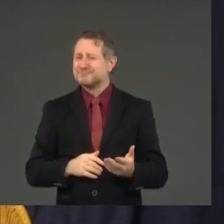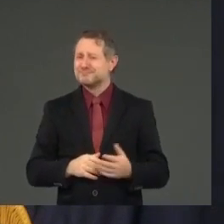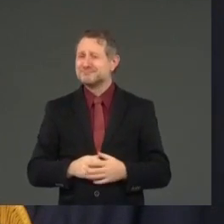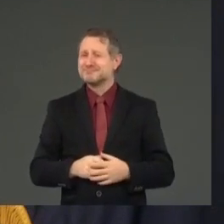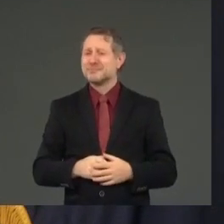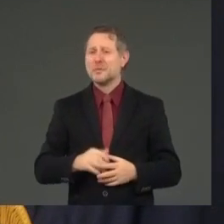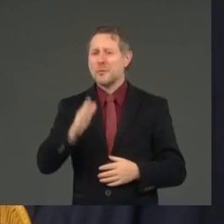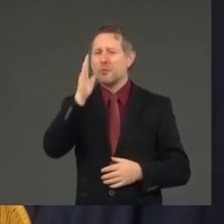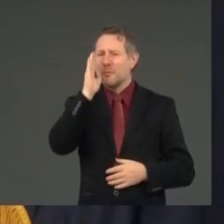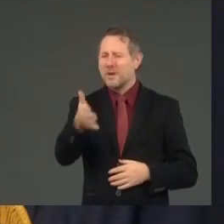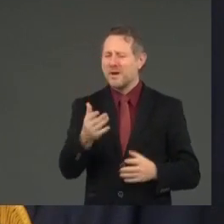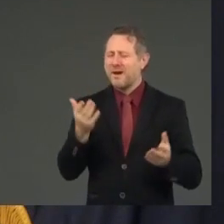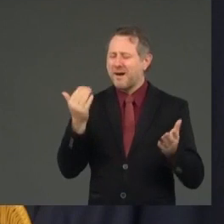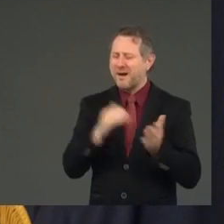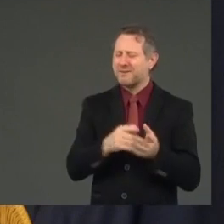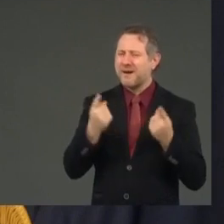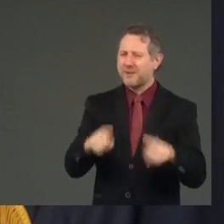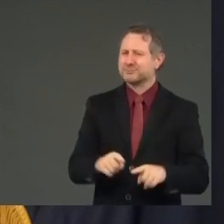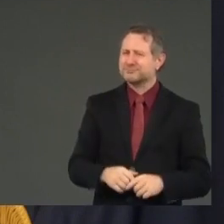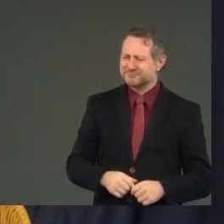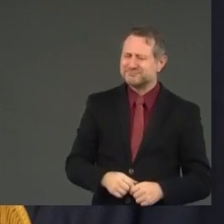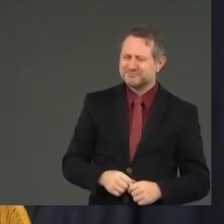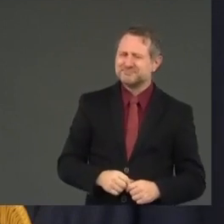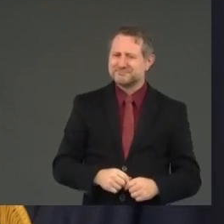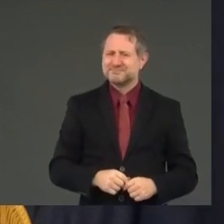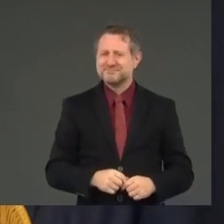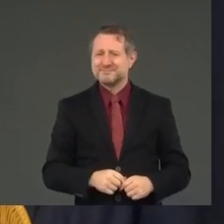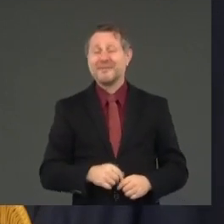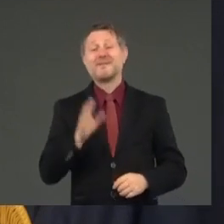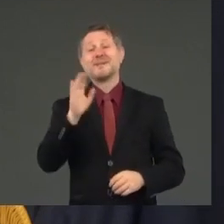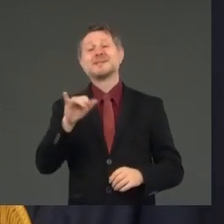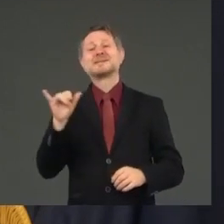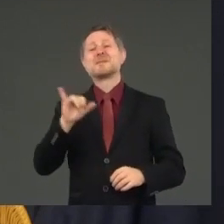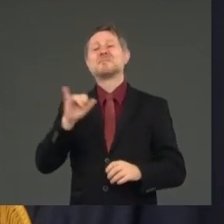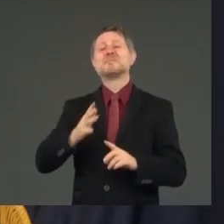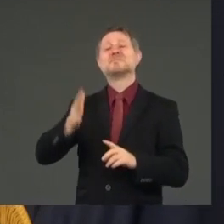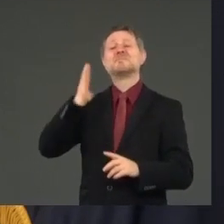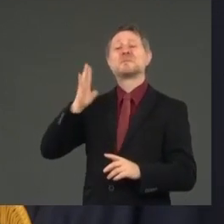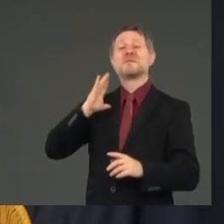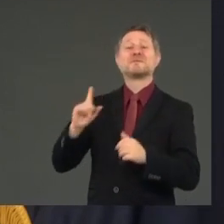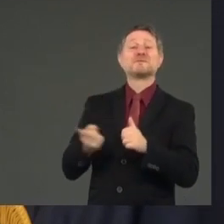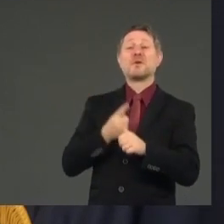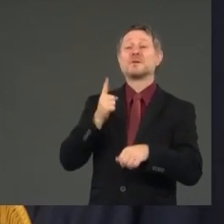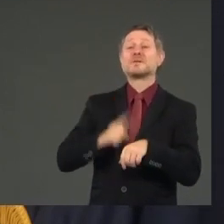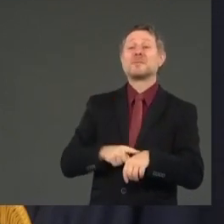A FOOLISH ASSUMPTION. I THINK IT'S WISHFUL THINKING,